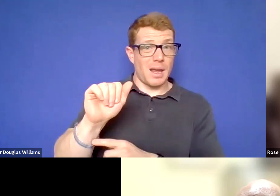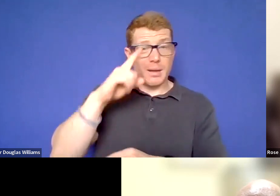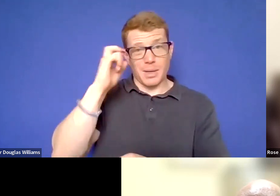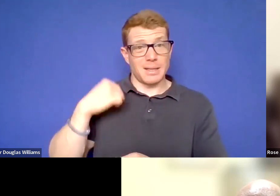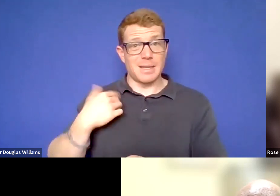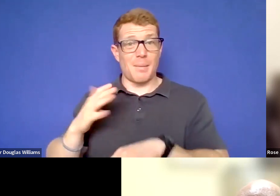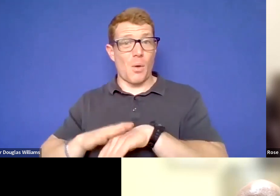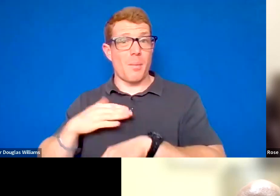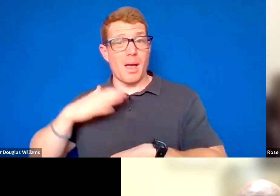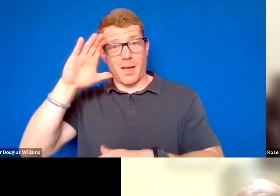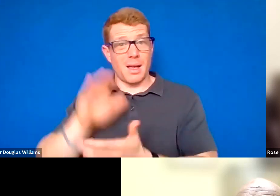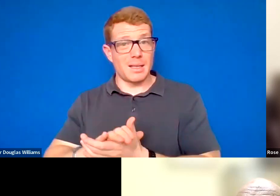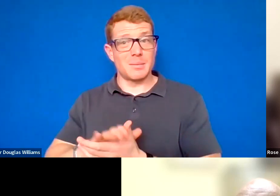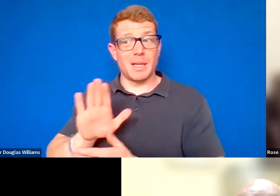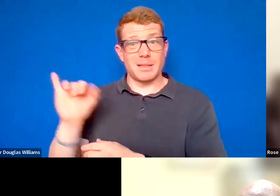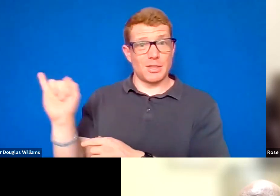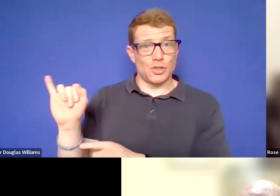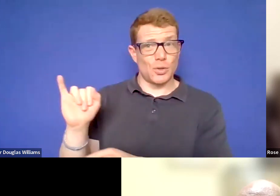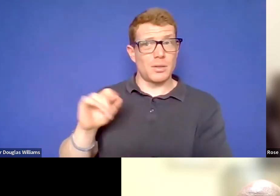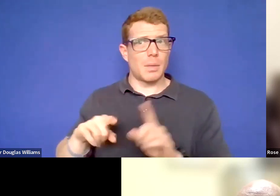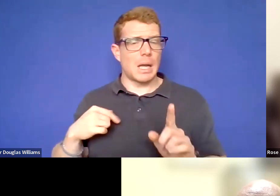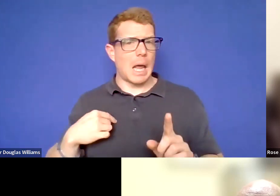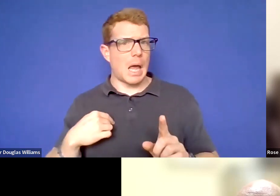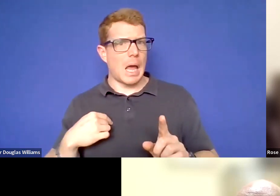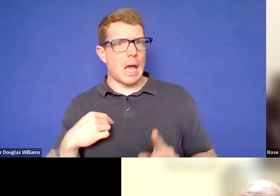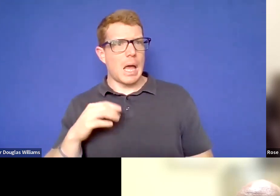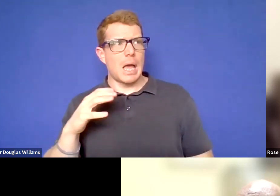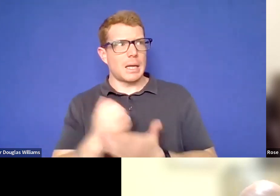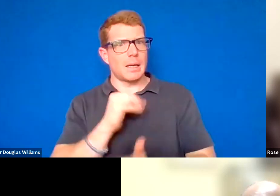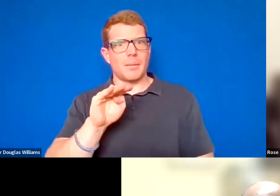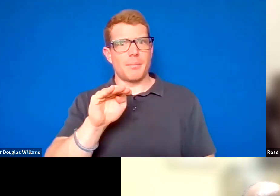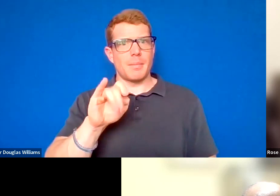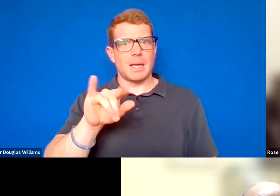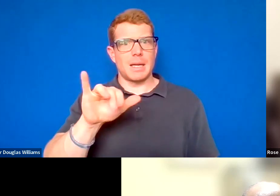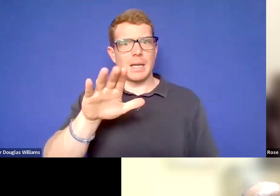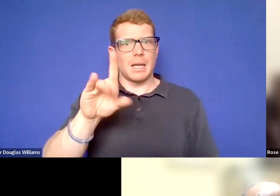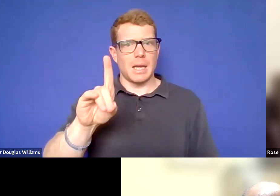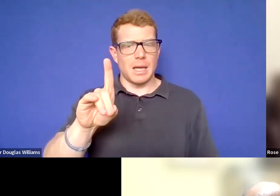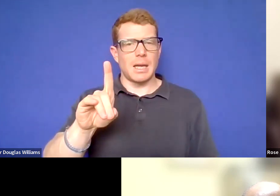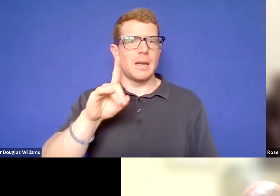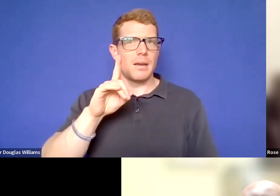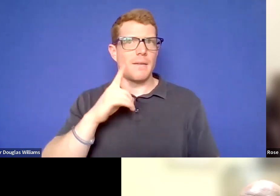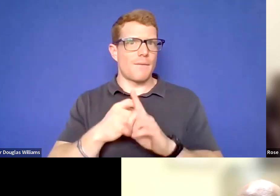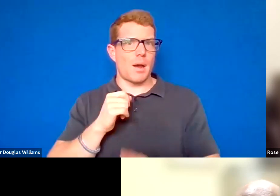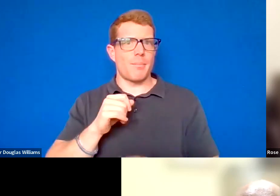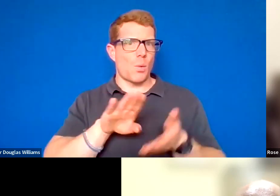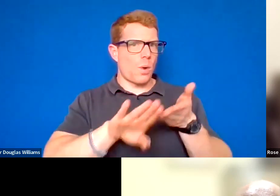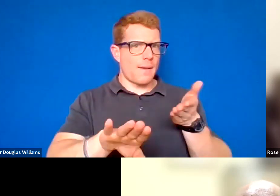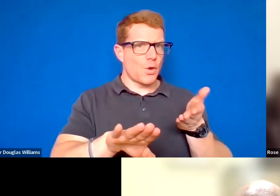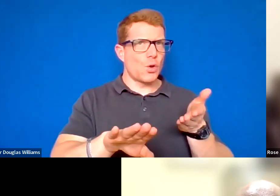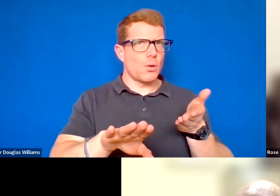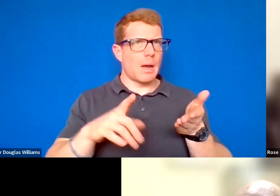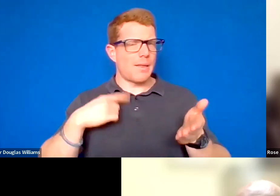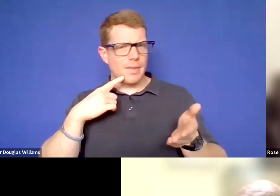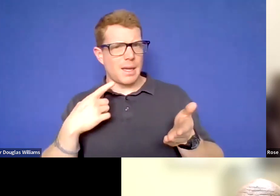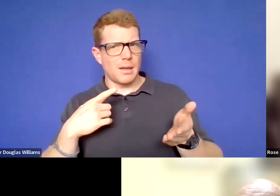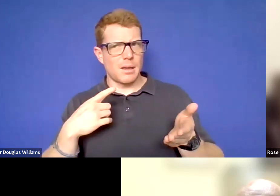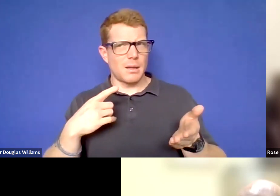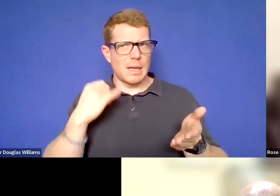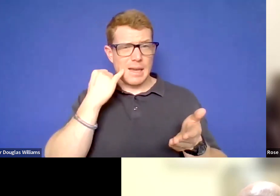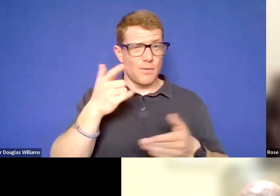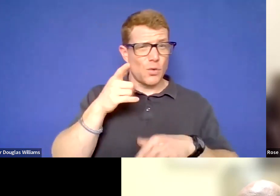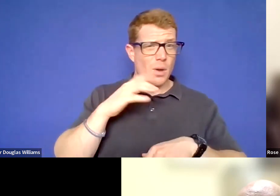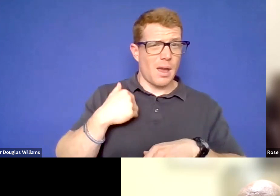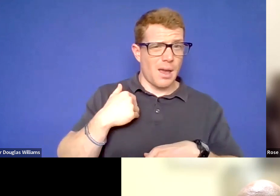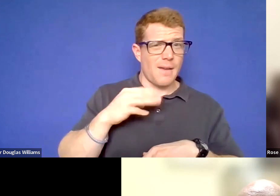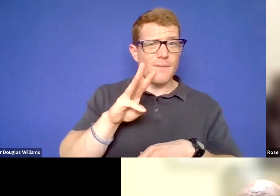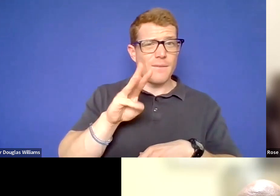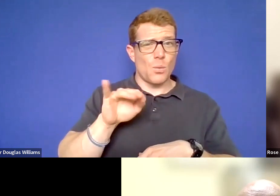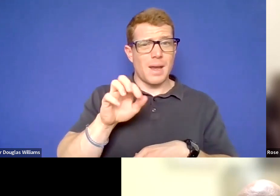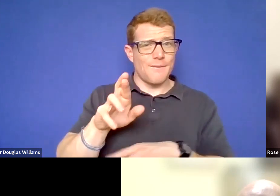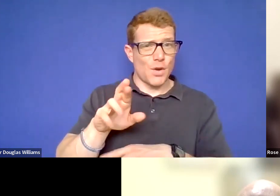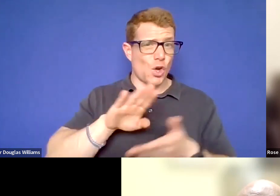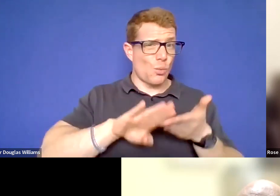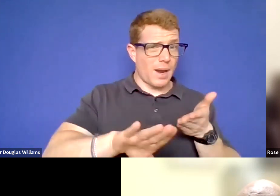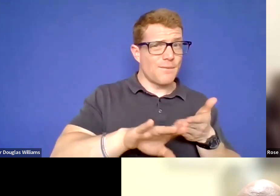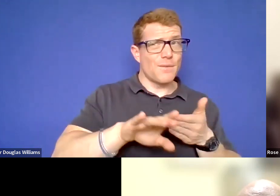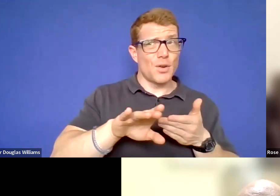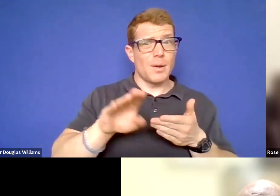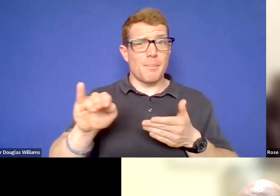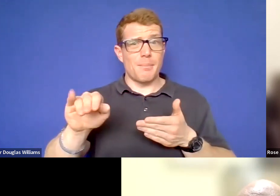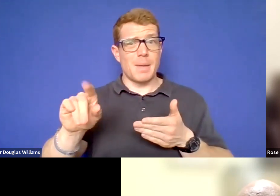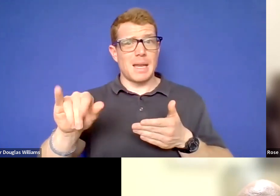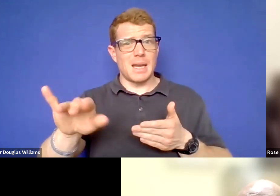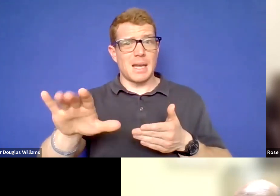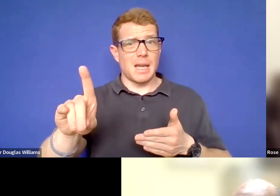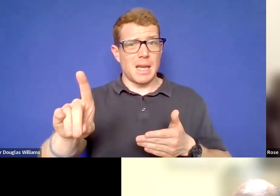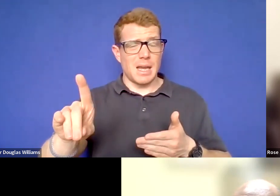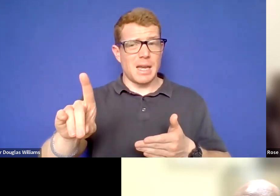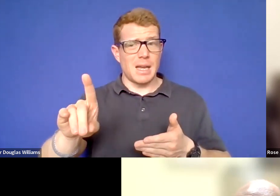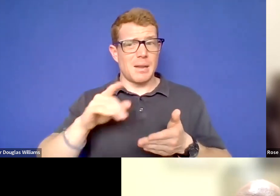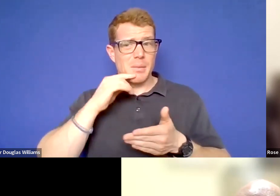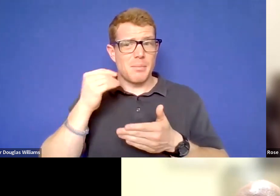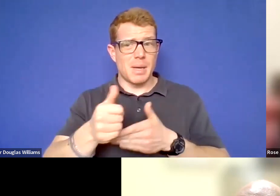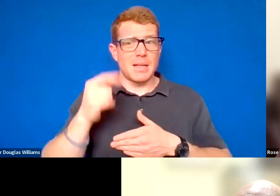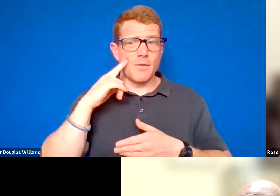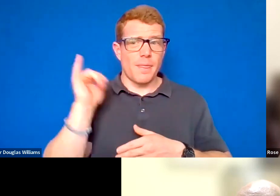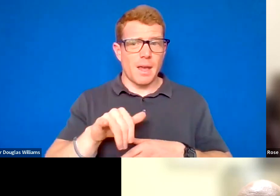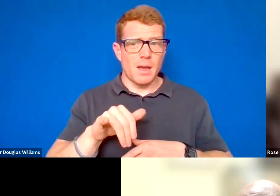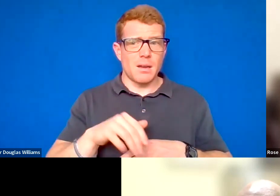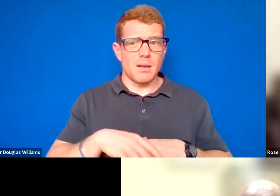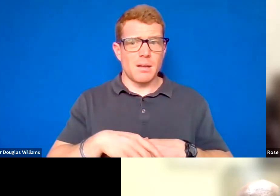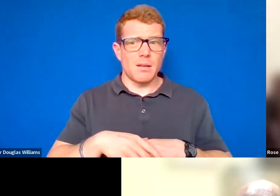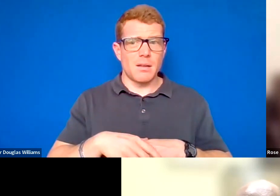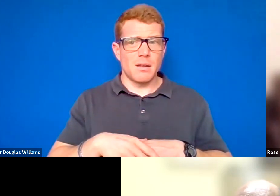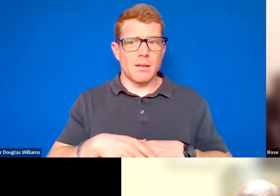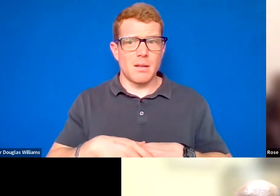She gets medicaid from the waiver. people who are on the Medicaid Waiver medicaid pace for their generally yeah medicaid will will paint. Now, I I didn't hear a an employment component to